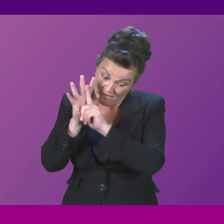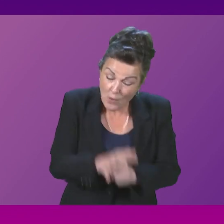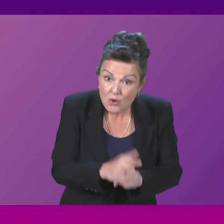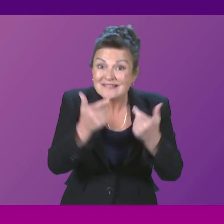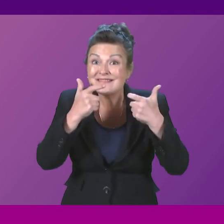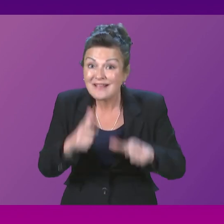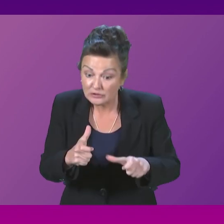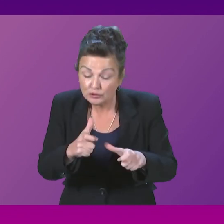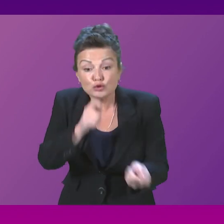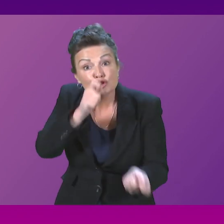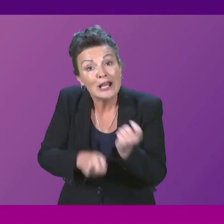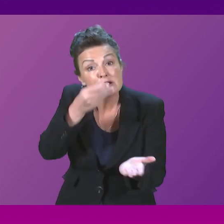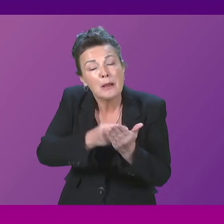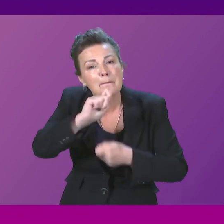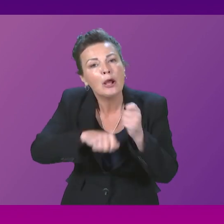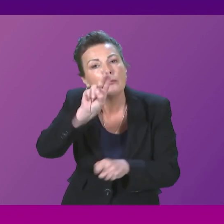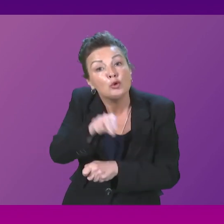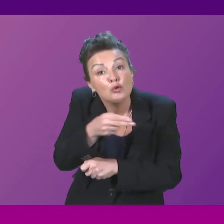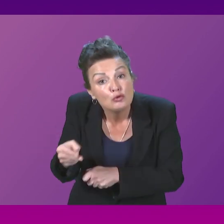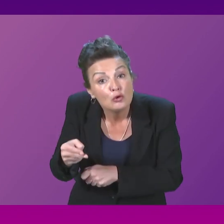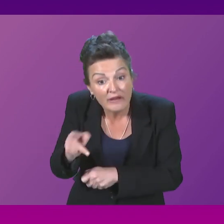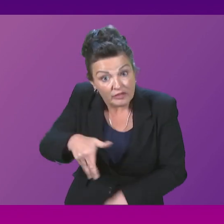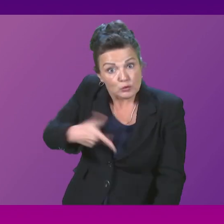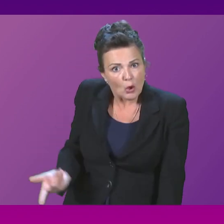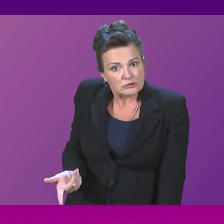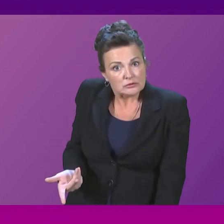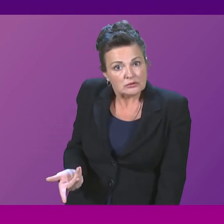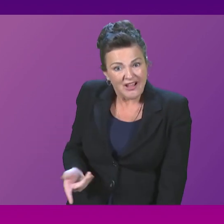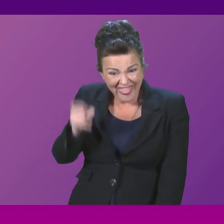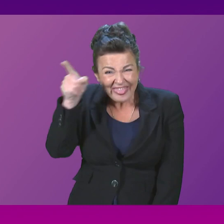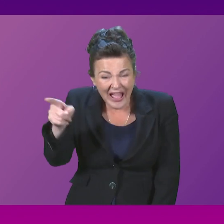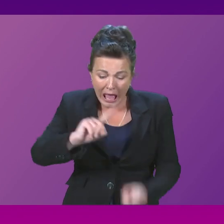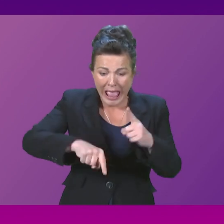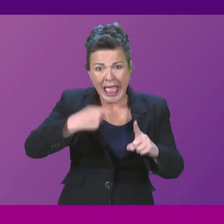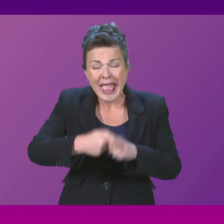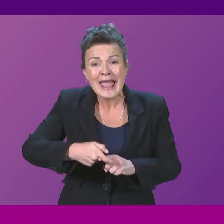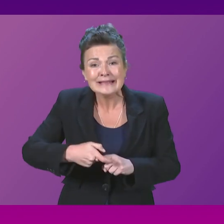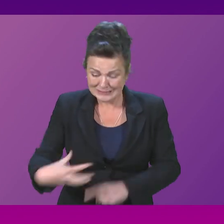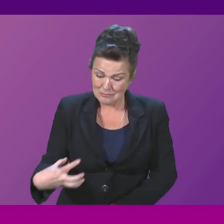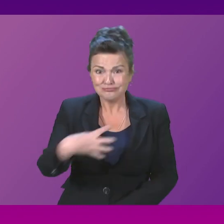not able to do so.” That was said by the former President of the European Commission itself.